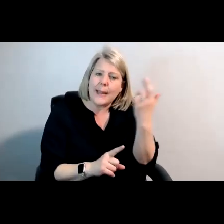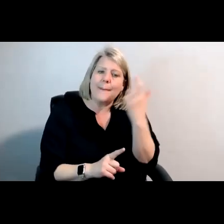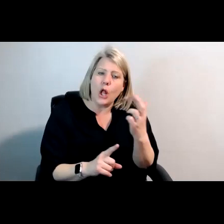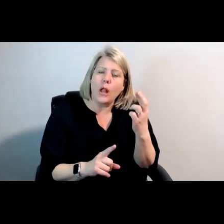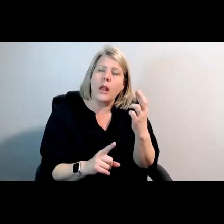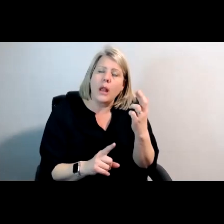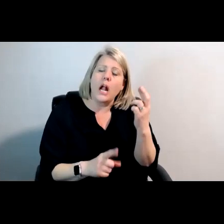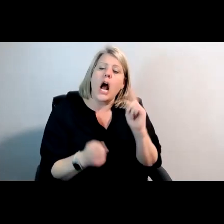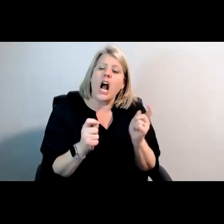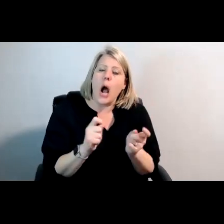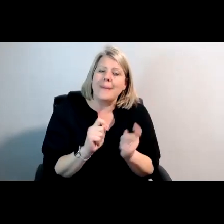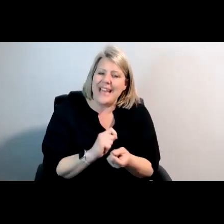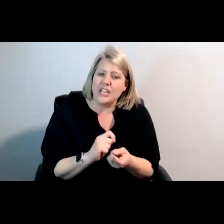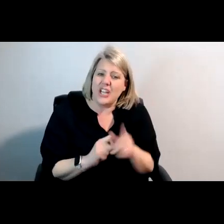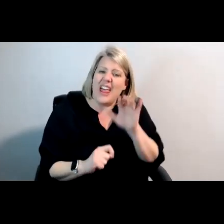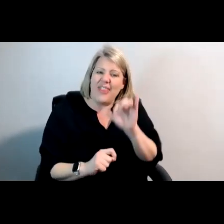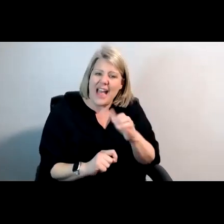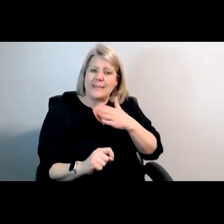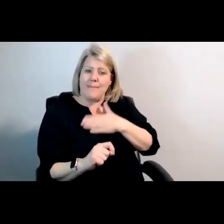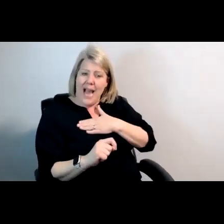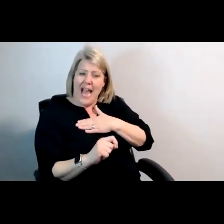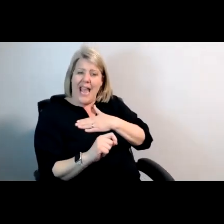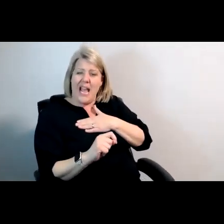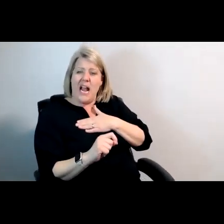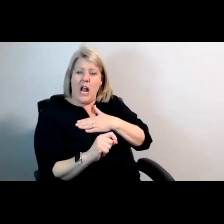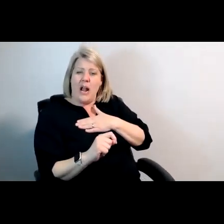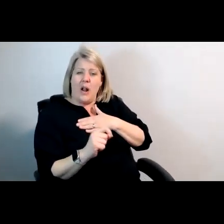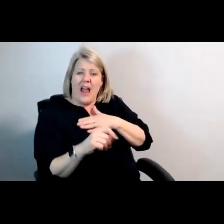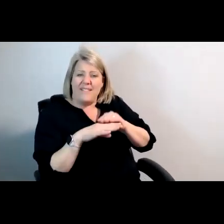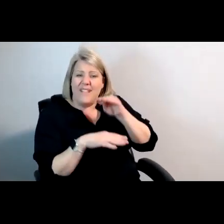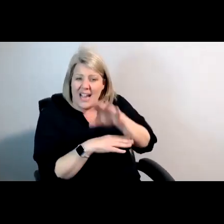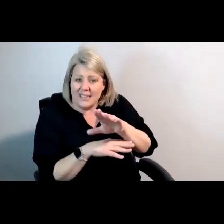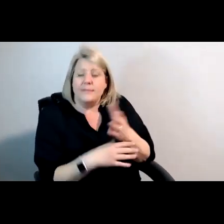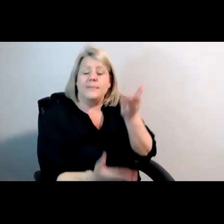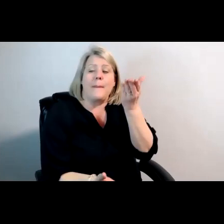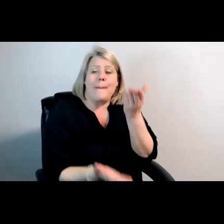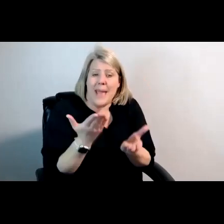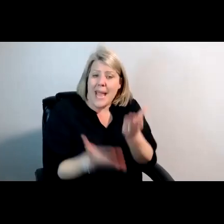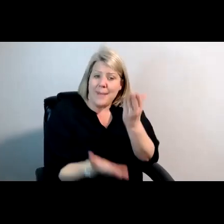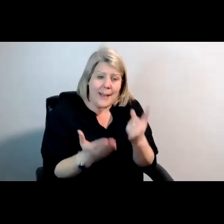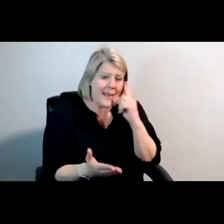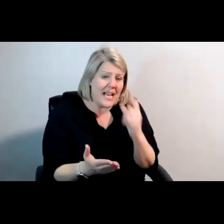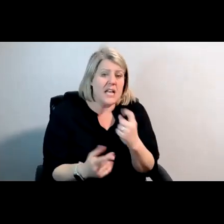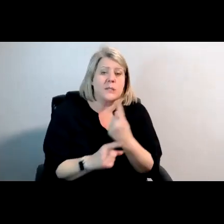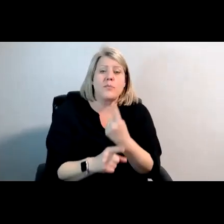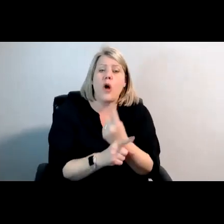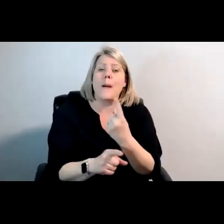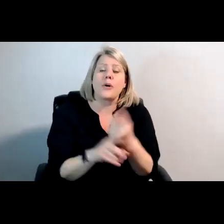That would be the strategy I would take in those situations. It could be because proper forms haven't been submitted. So if the person